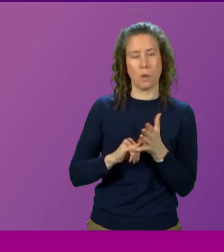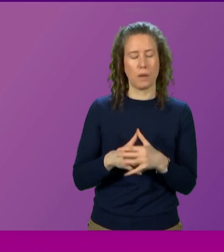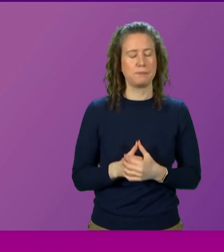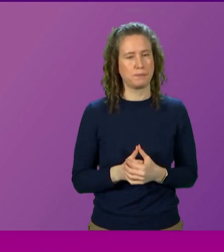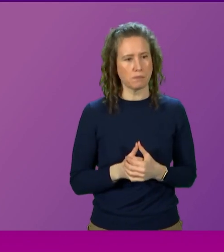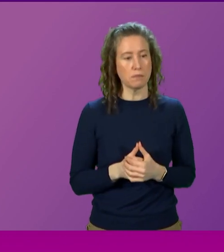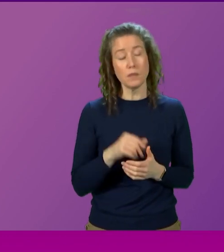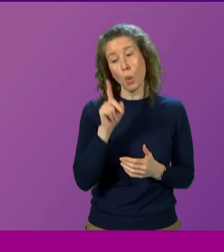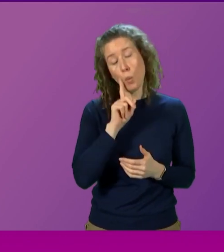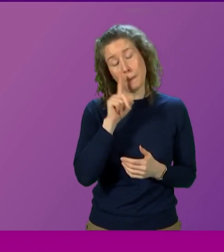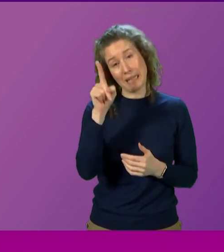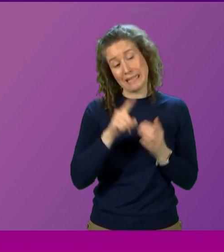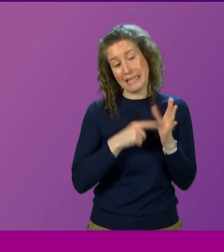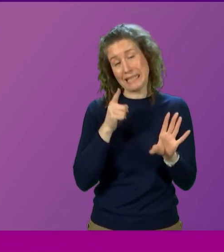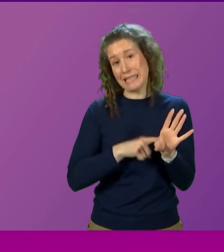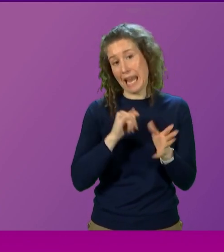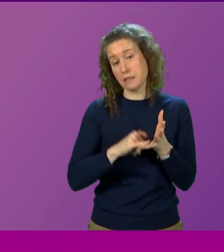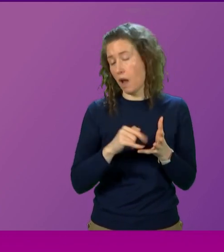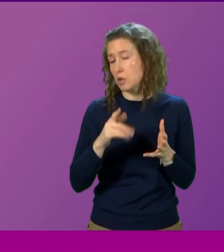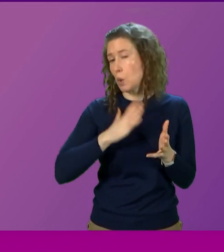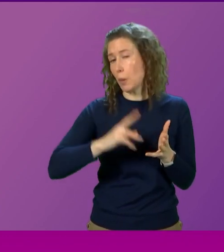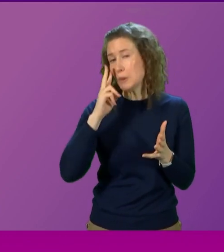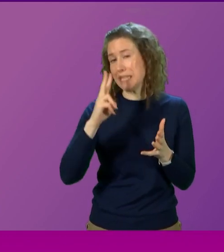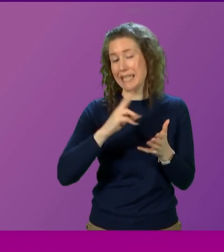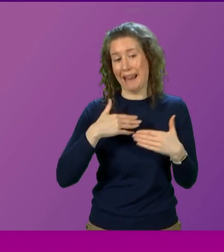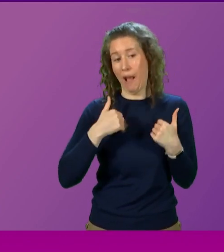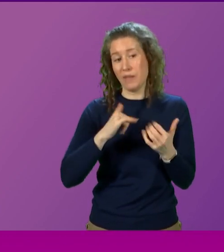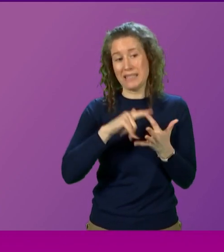The women in Tayside do not want to see the health secretary in a documentary; they want